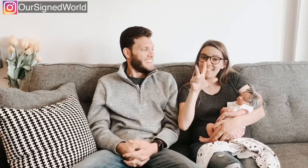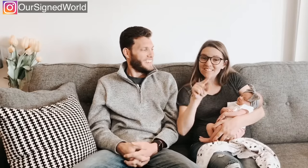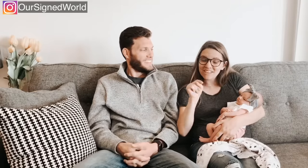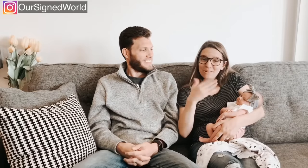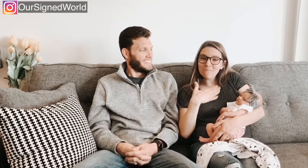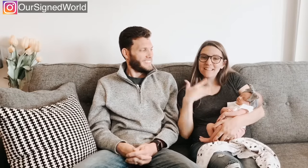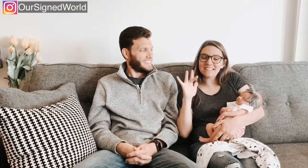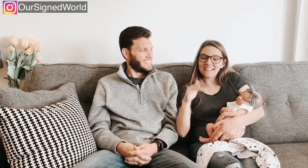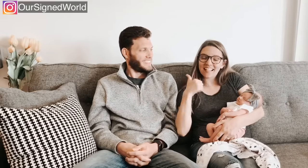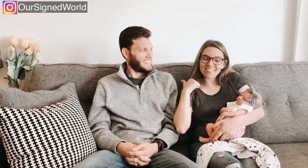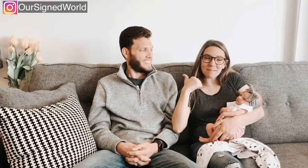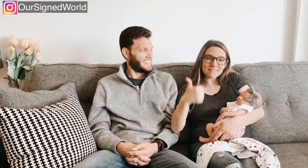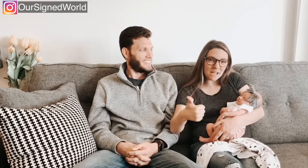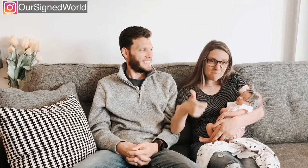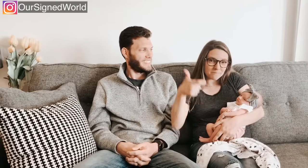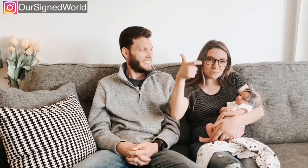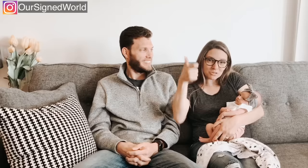If you like this video please click thumbs up!